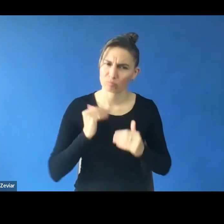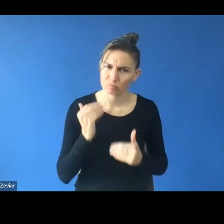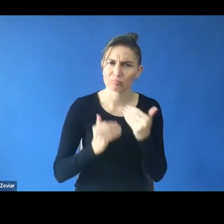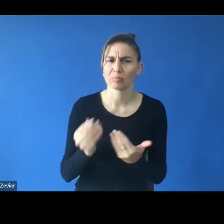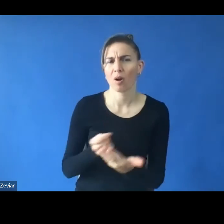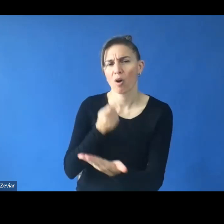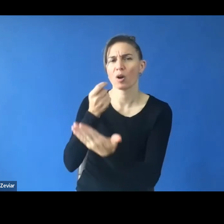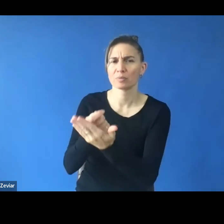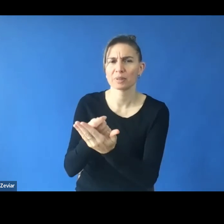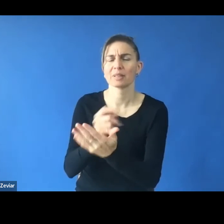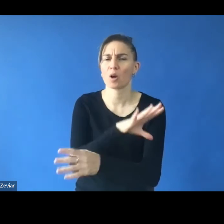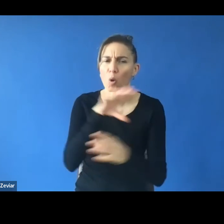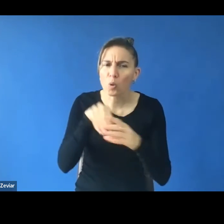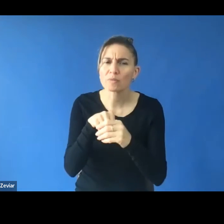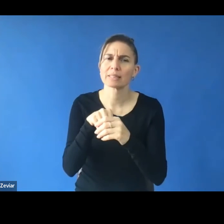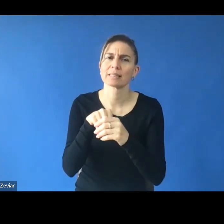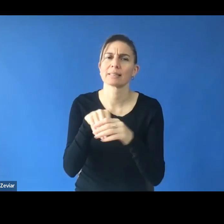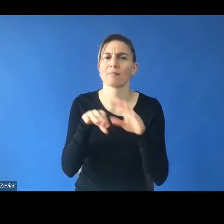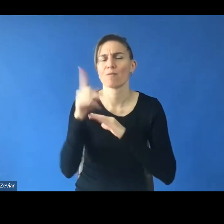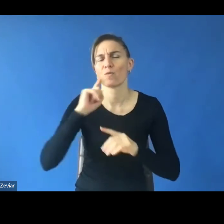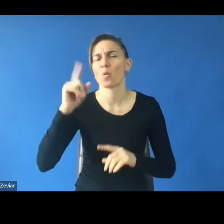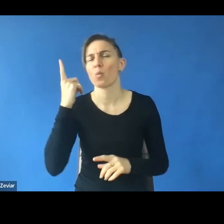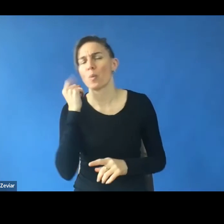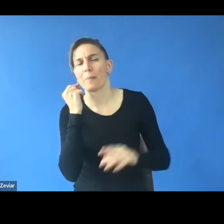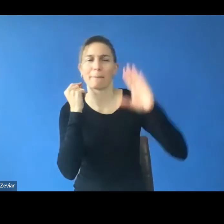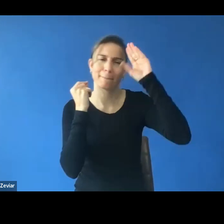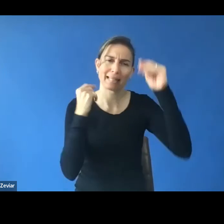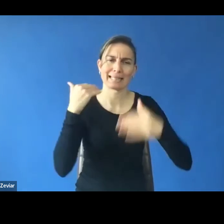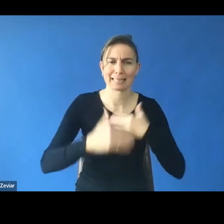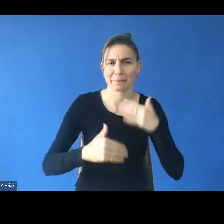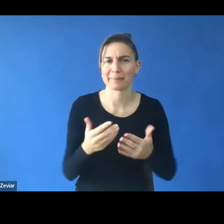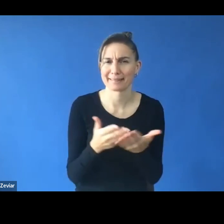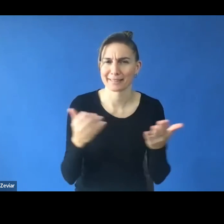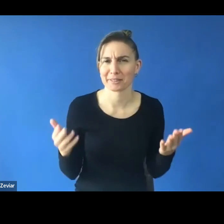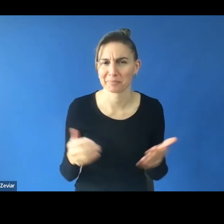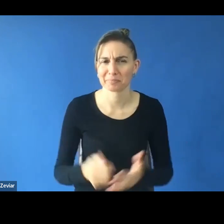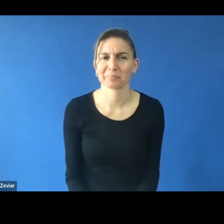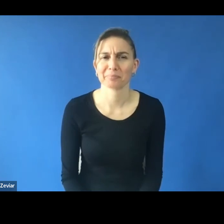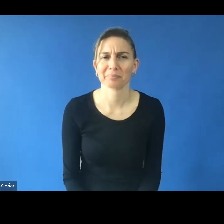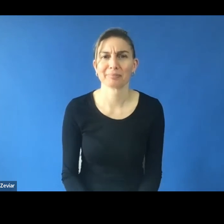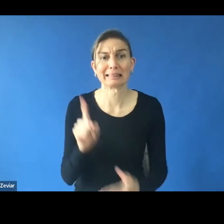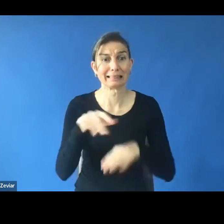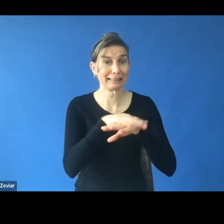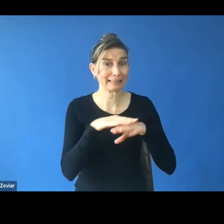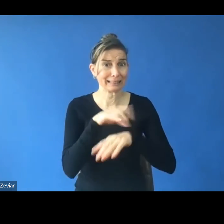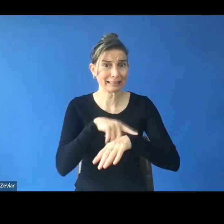for accessible workplaces for women and men with disabilities. We are running a few minutes over.